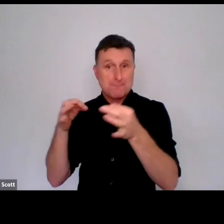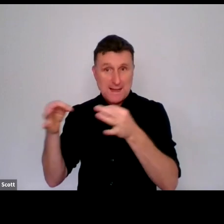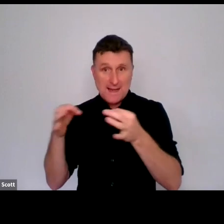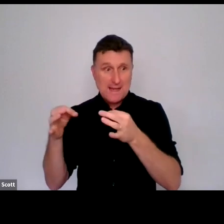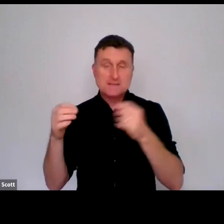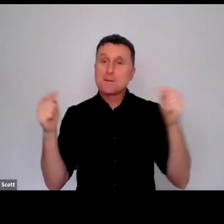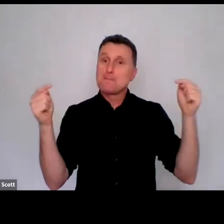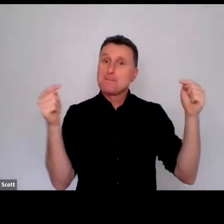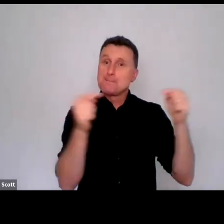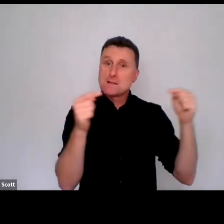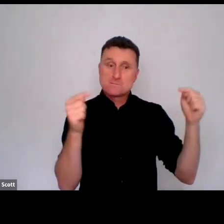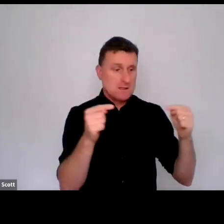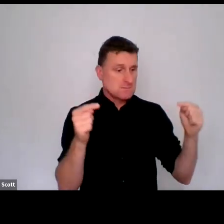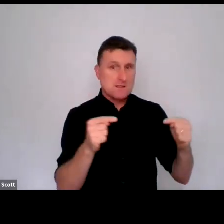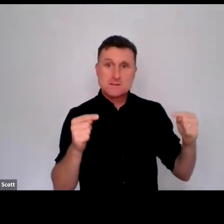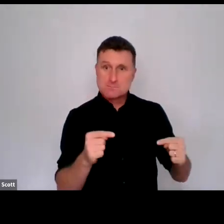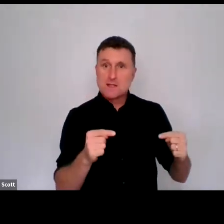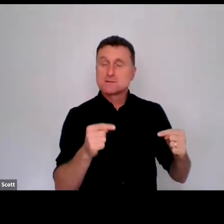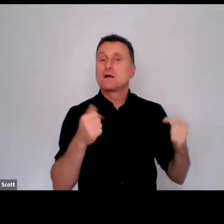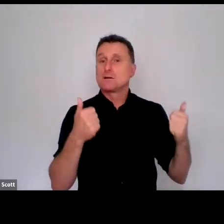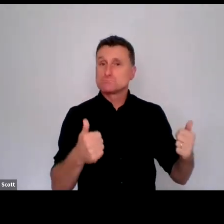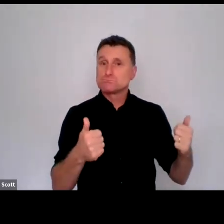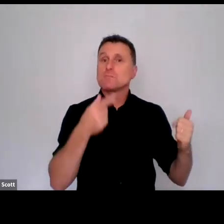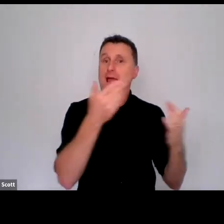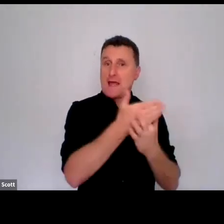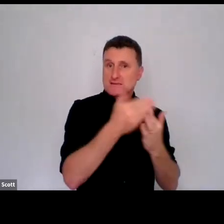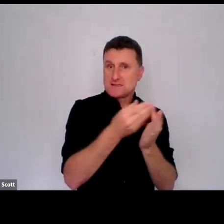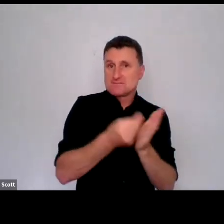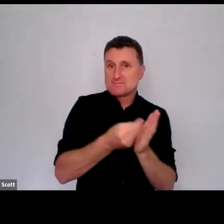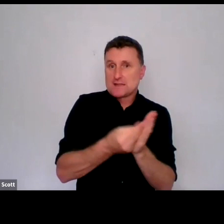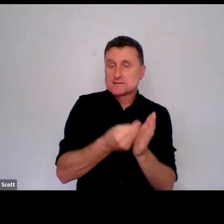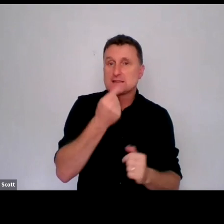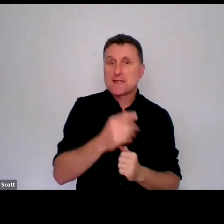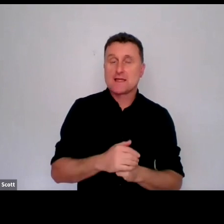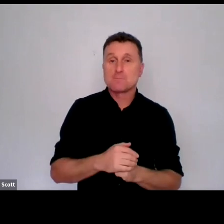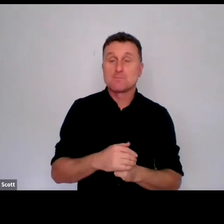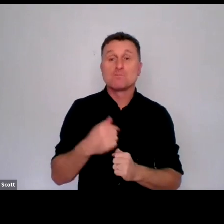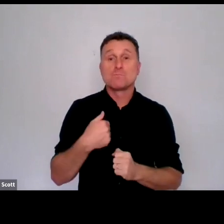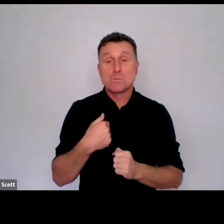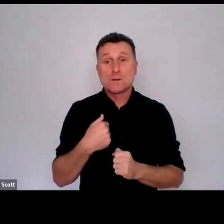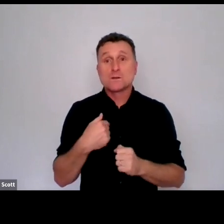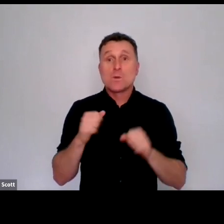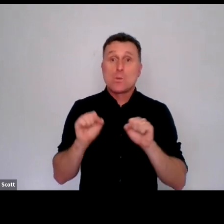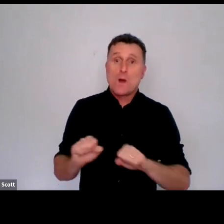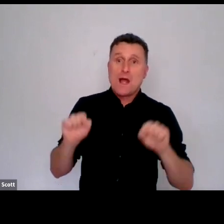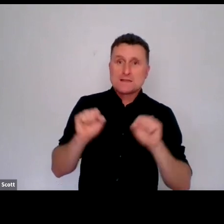to access that funding. We know that people have been waiting a really long time for transformation of the system